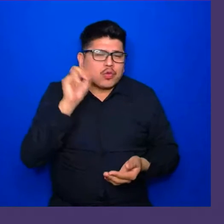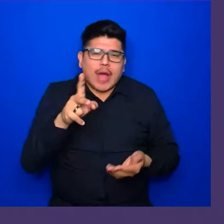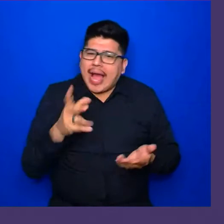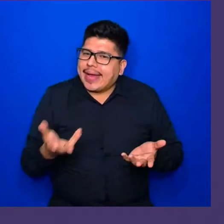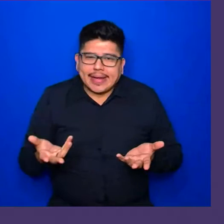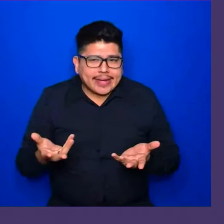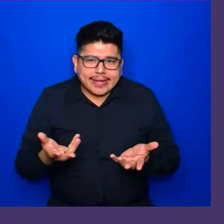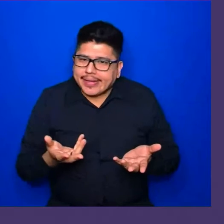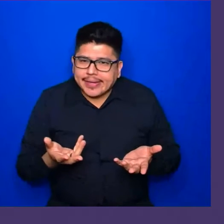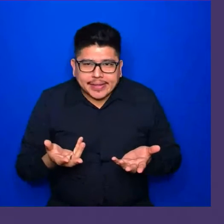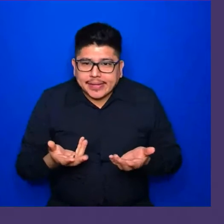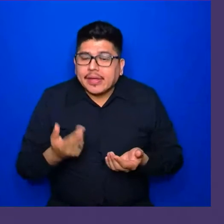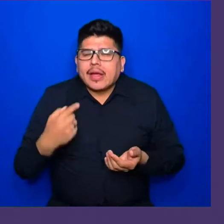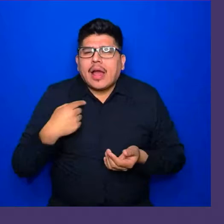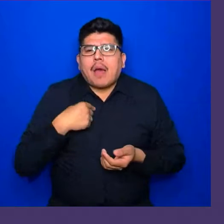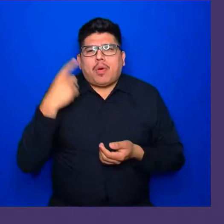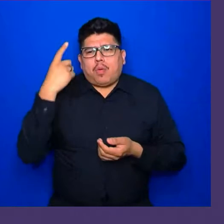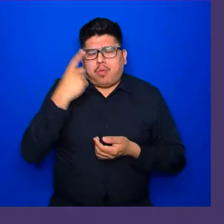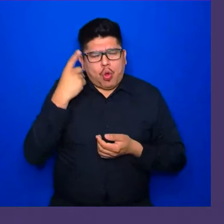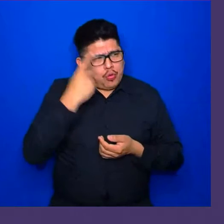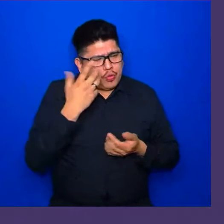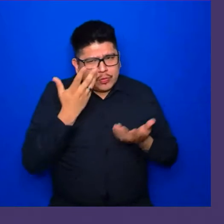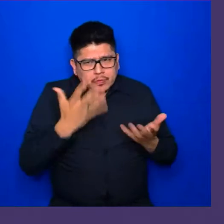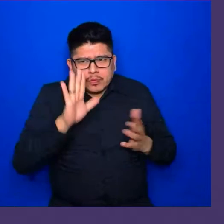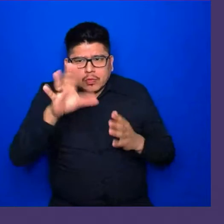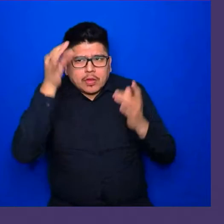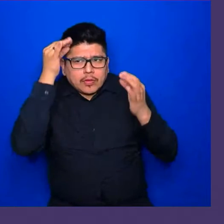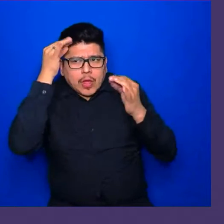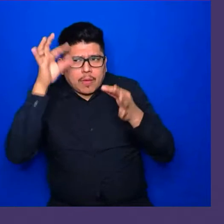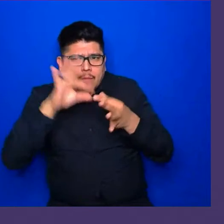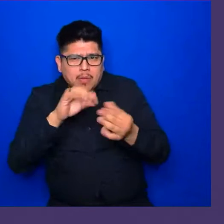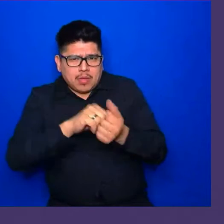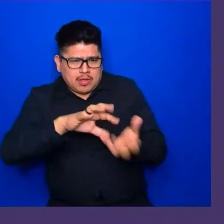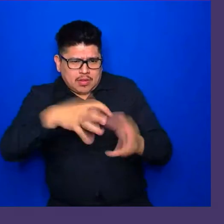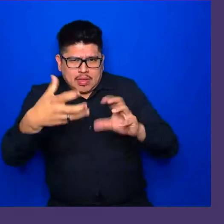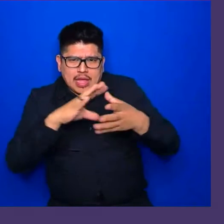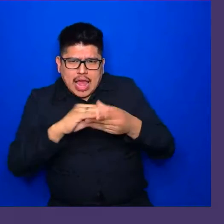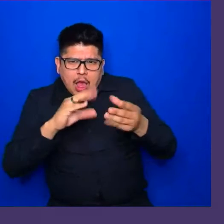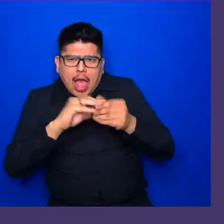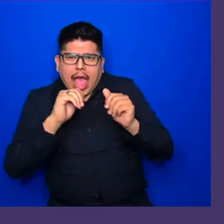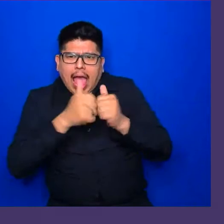that disruption in the narrative and how that applies to economies and talents and bringing the